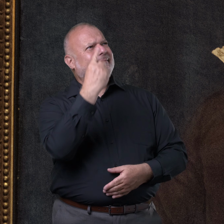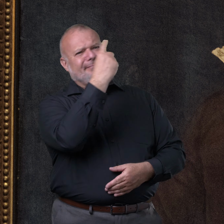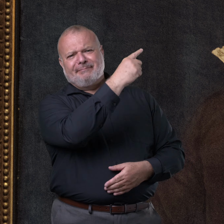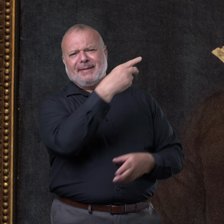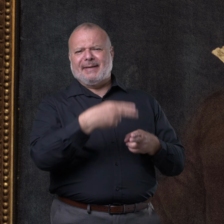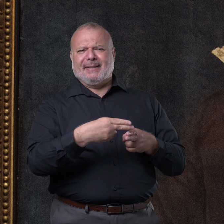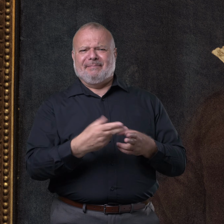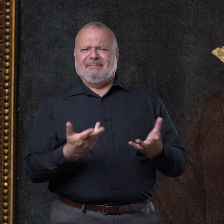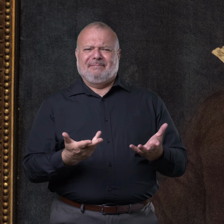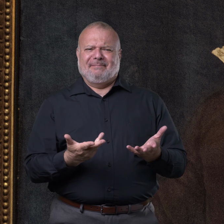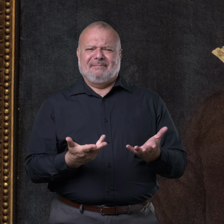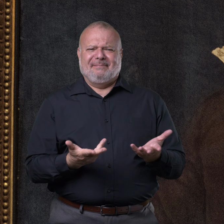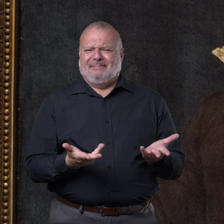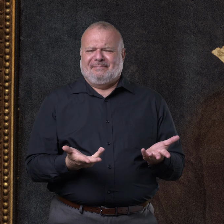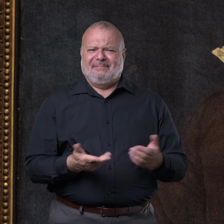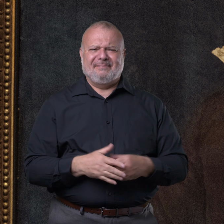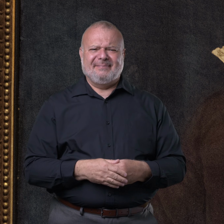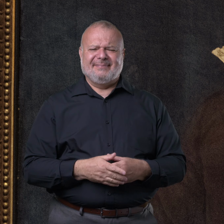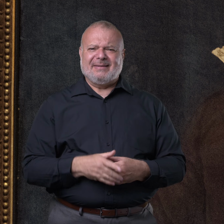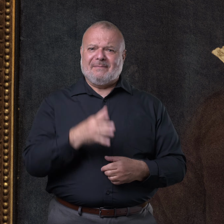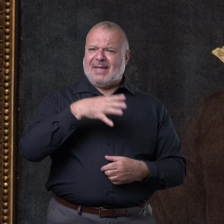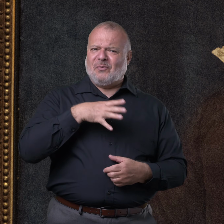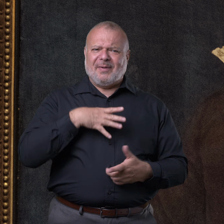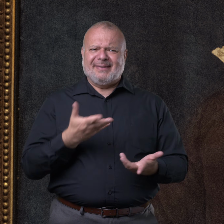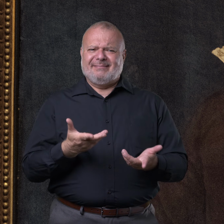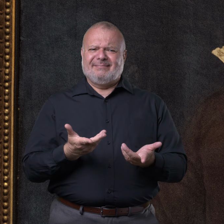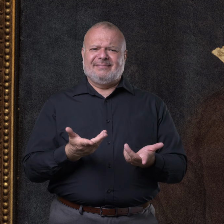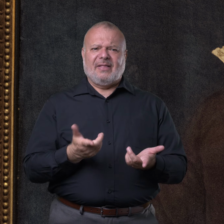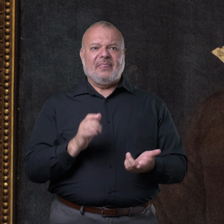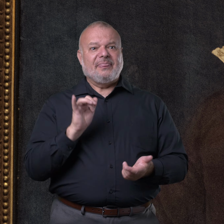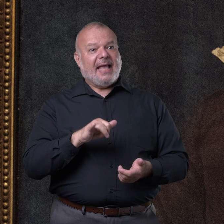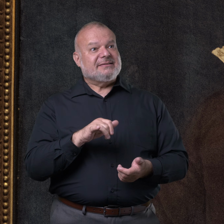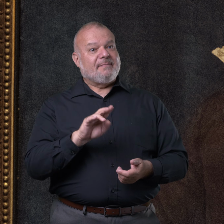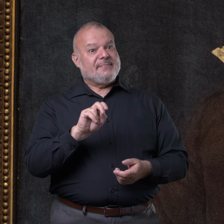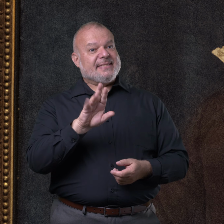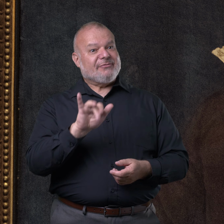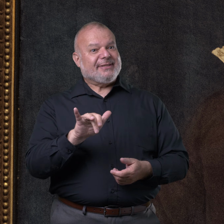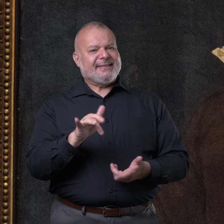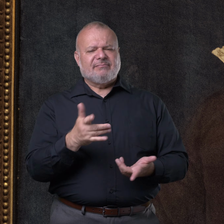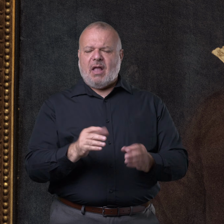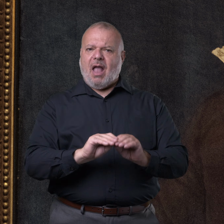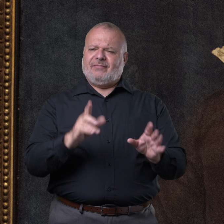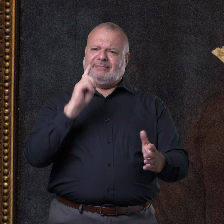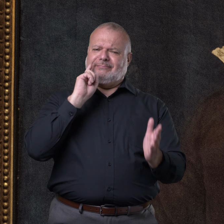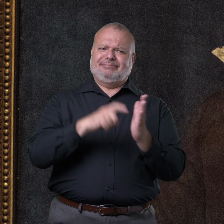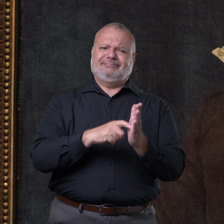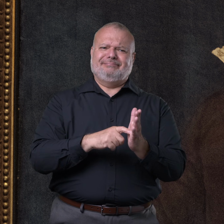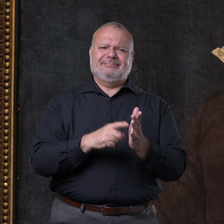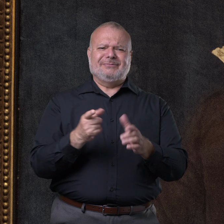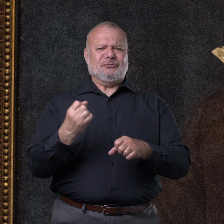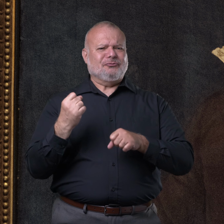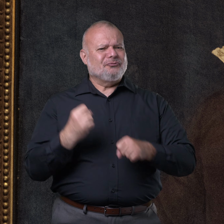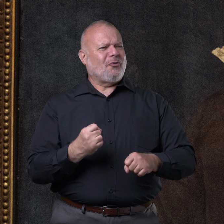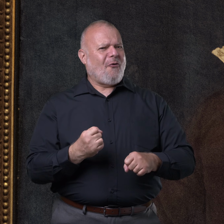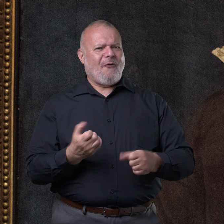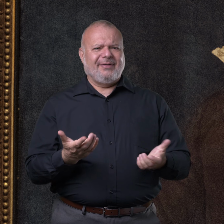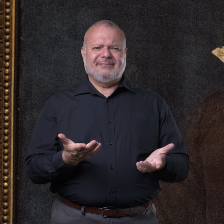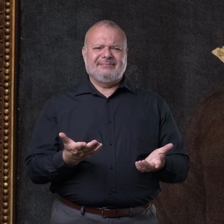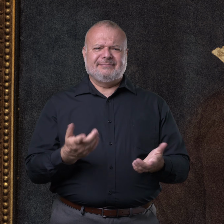Even if we didn't know her name, we'd know who she is strong-willed, rich, powerful,